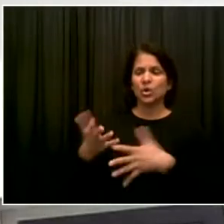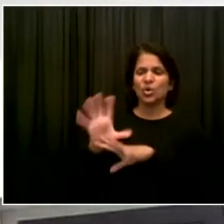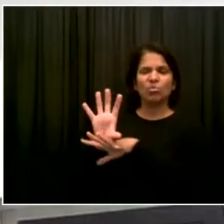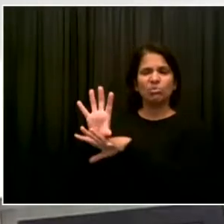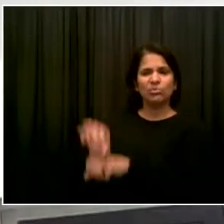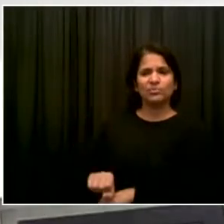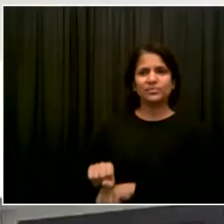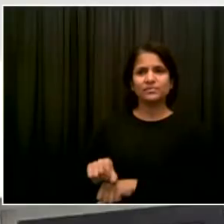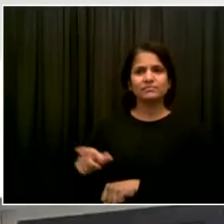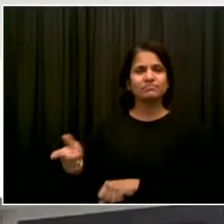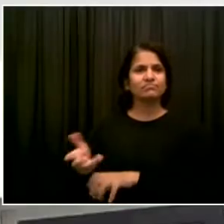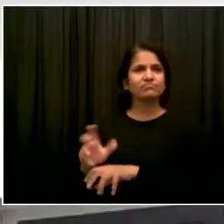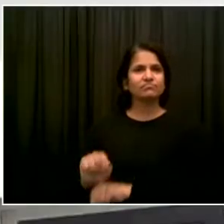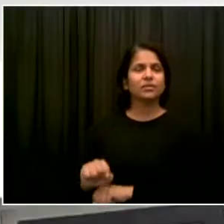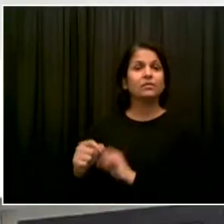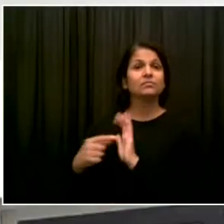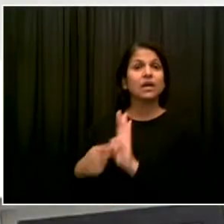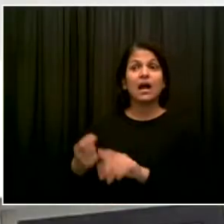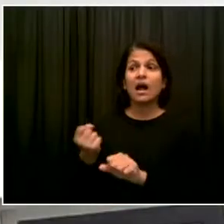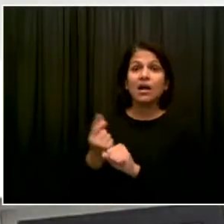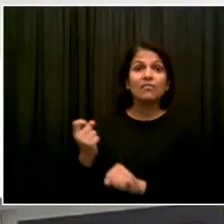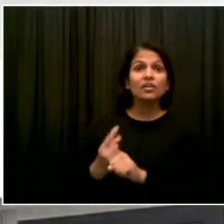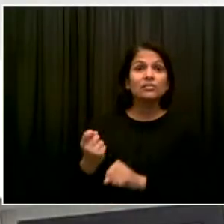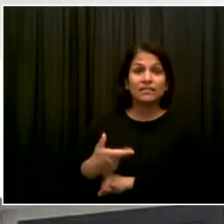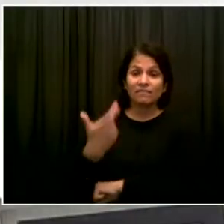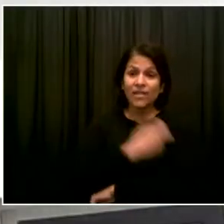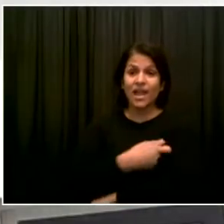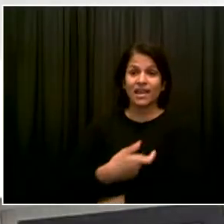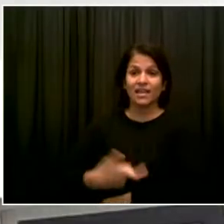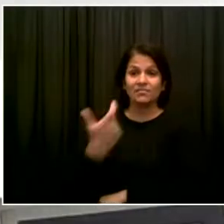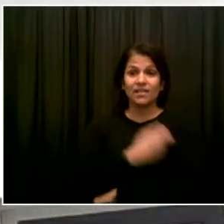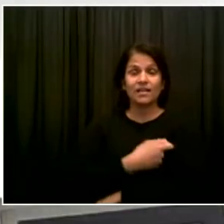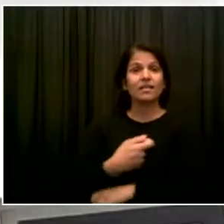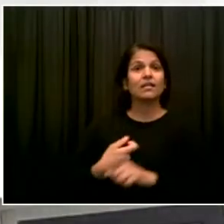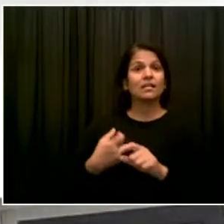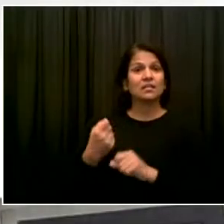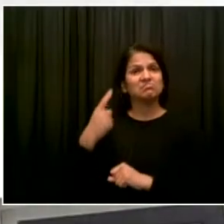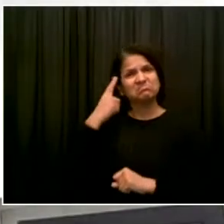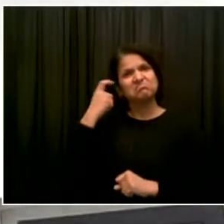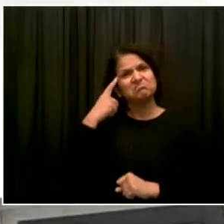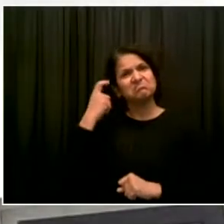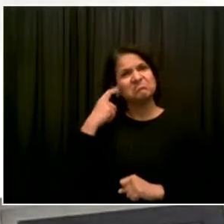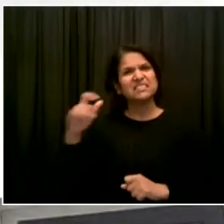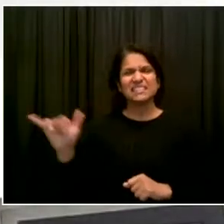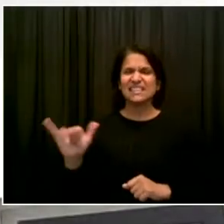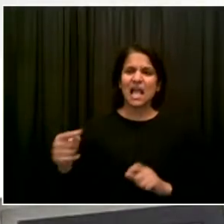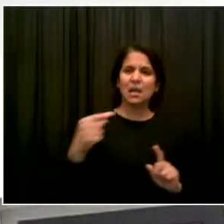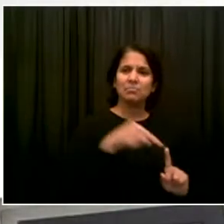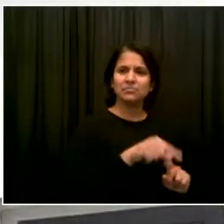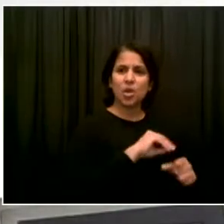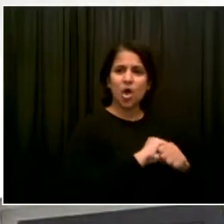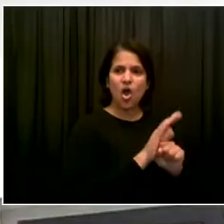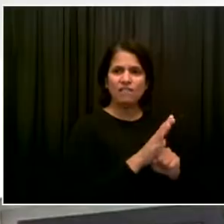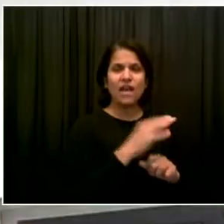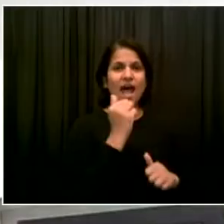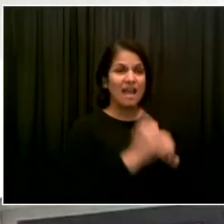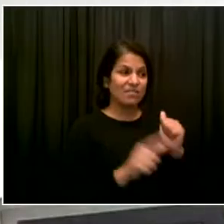CIRCULATES FROM HUMANS HAVE LEARNED HOW TO DEAL WITH IT, WHETHER THAT MEANS WE WILL